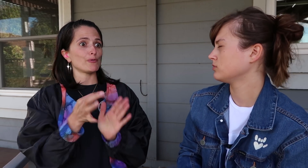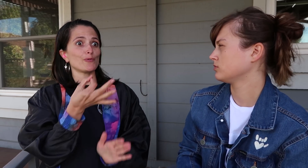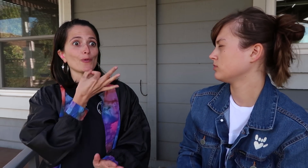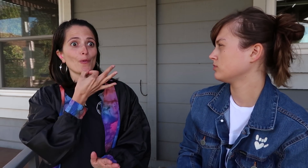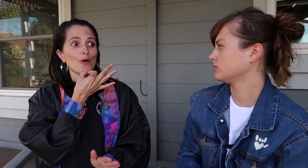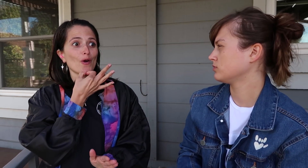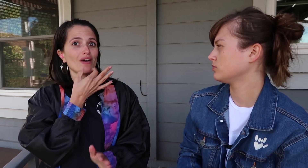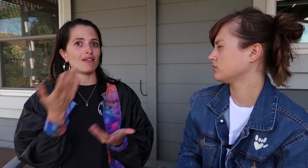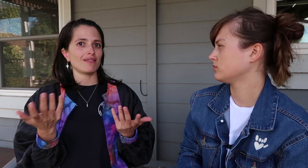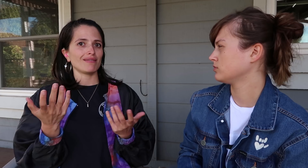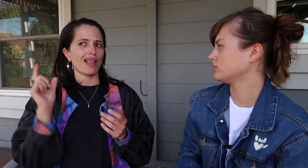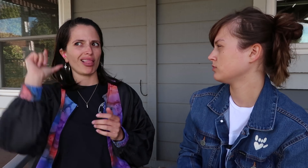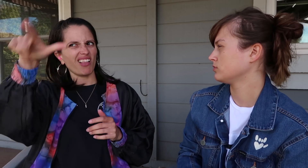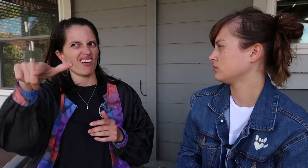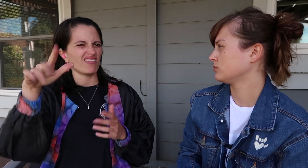Sooner rather than way later on in life.